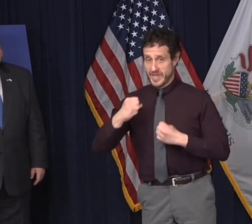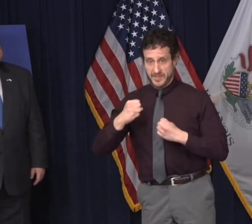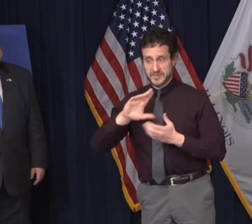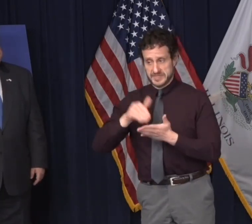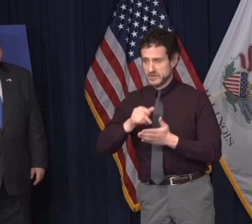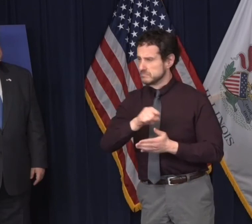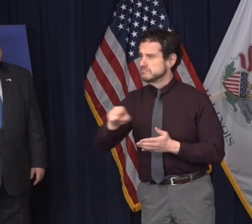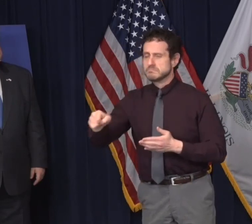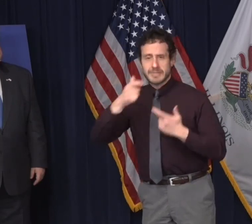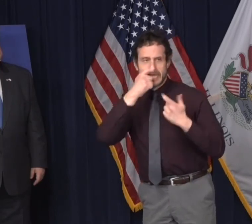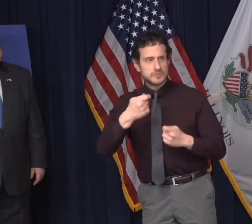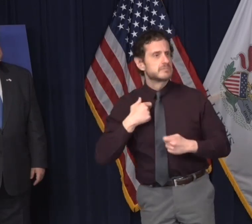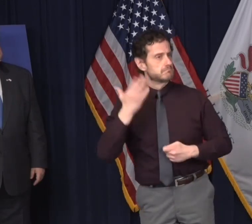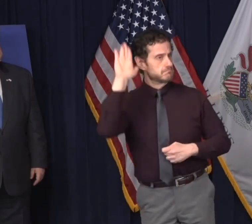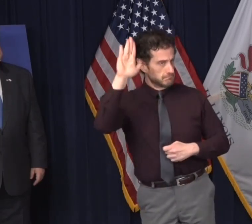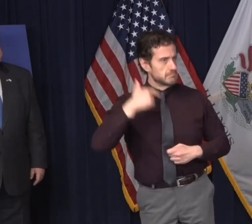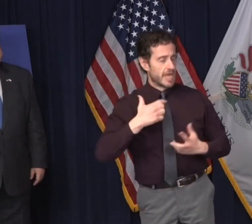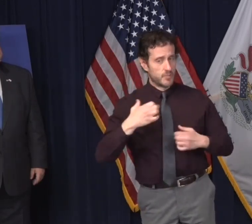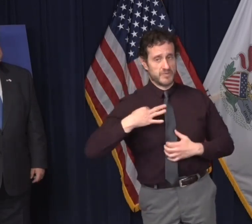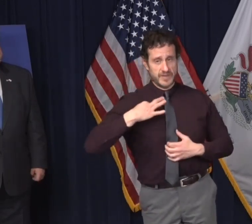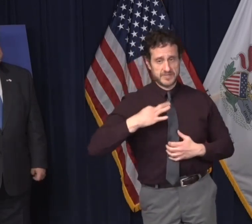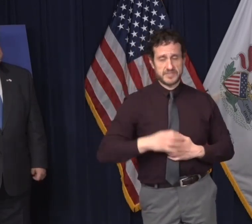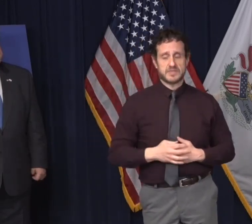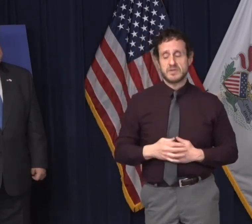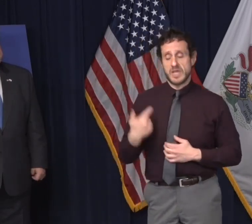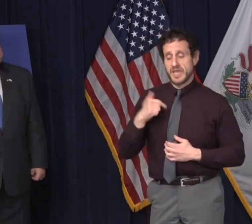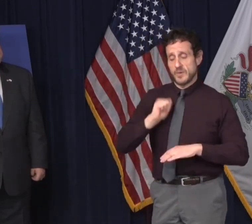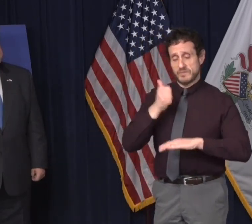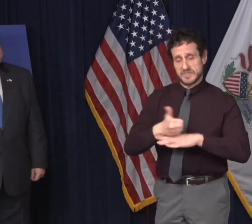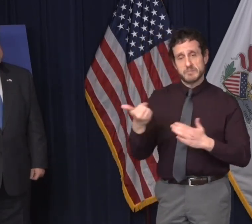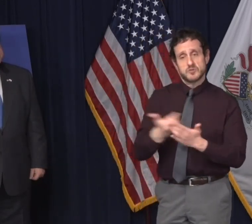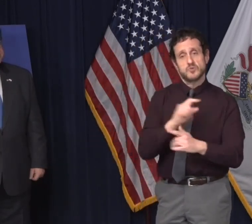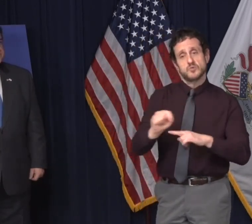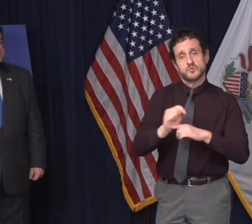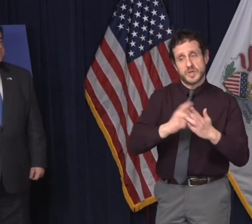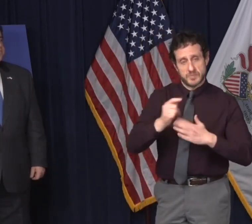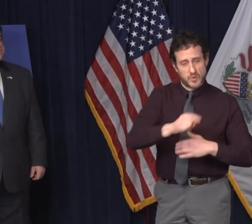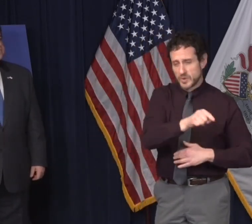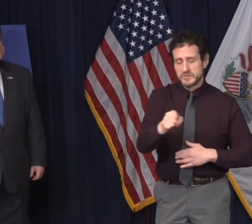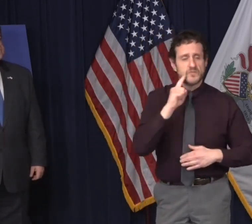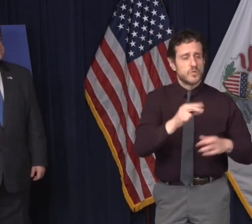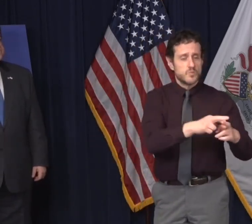WE HAVE VOLUNTEERS FROM ILLINOIS HELP WHO ARE INTERESTED AND ALSO ESTABLISHED AS WELL AS NEW TRAINING PROGRAMS AT REGIONAL